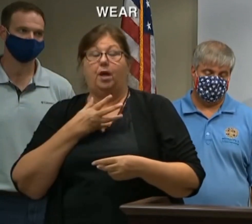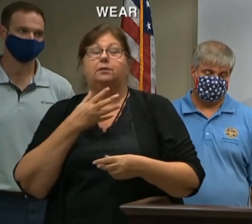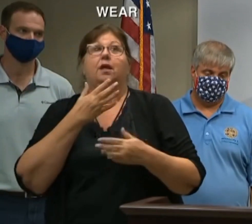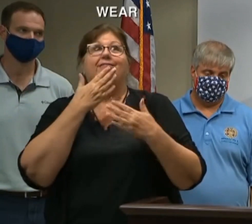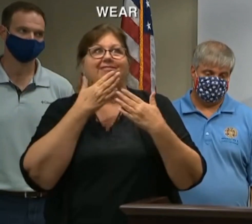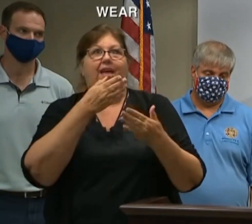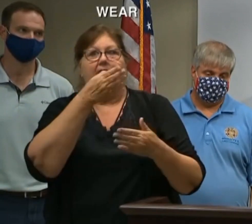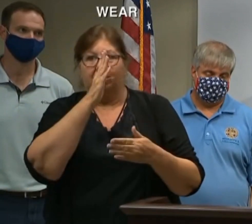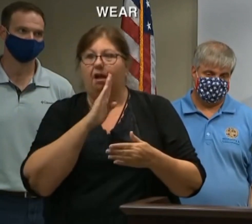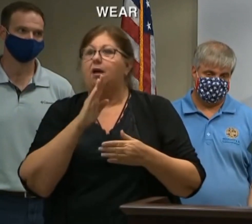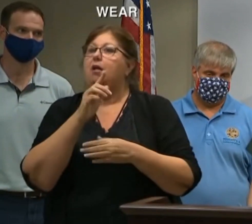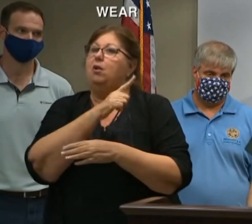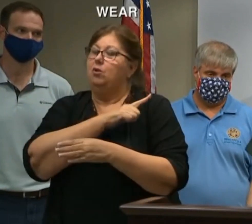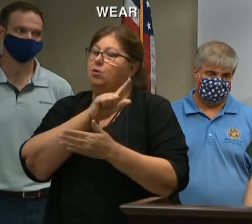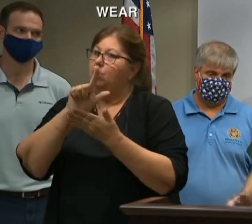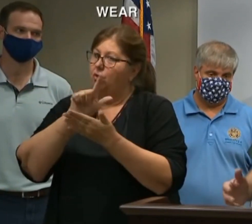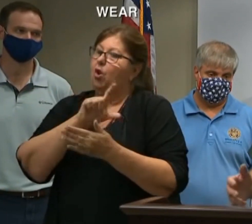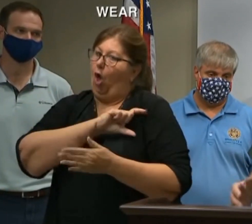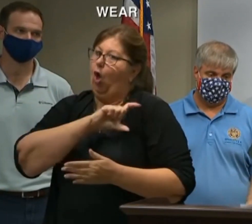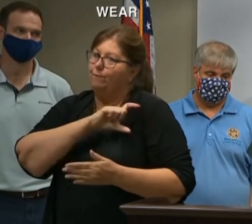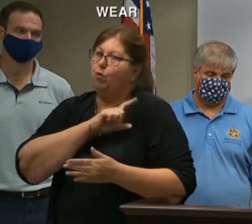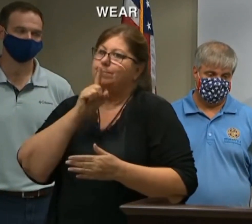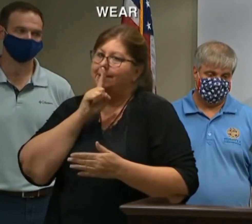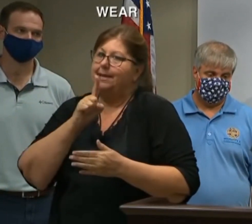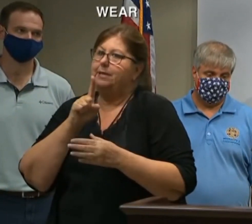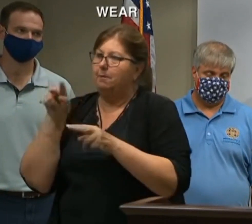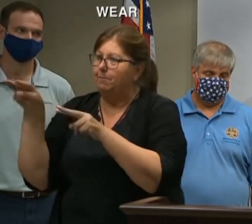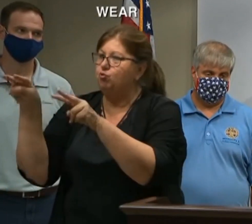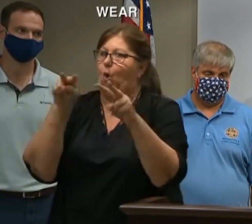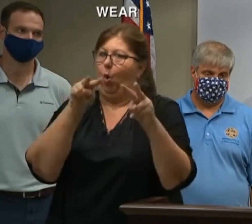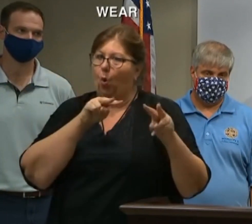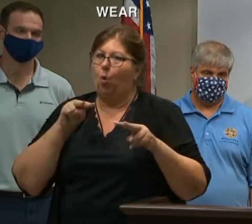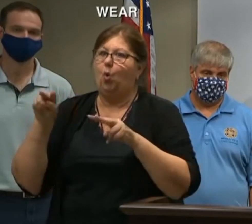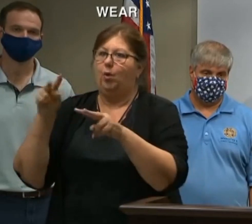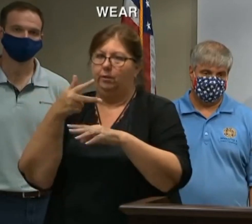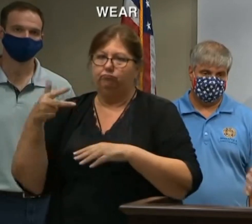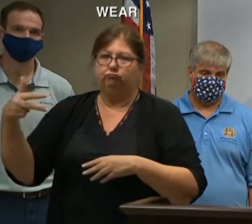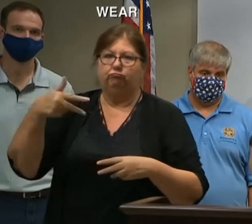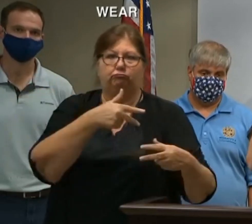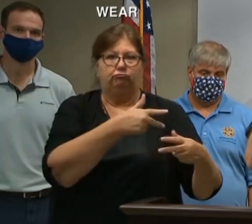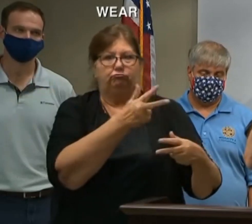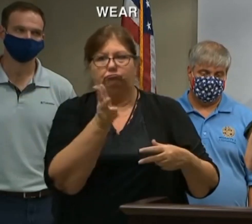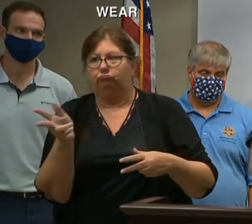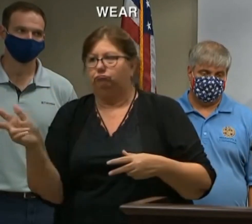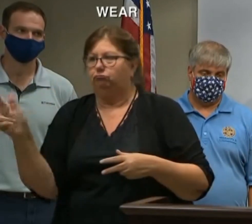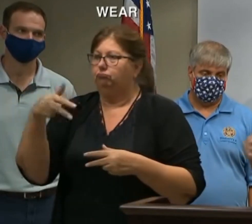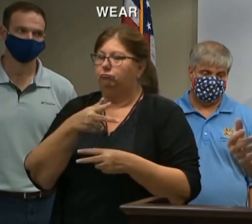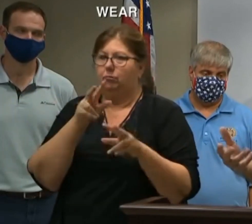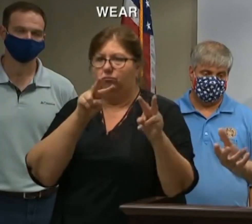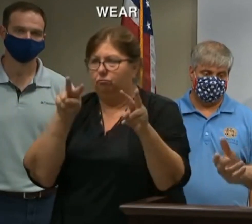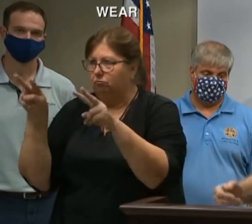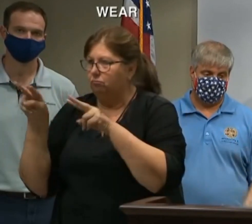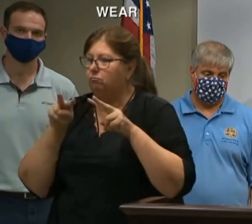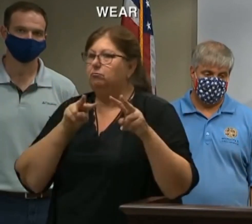makes them feel real secure and so we'll continue with that until we get power restored and there's some sort of semblance of normalcy comes back